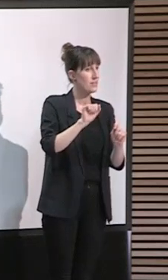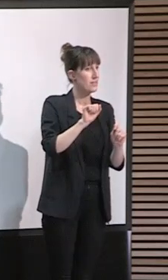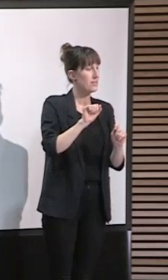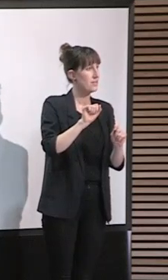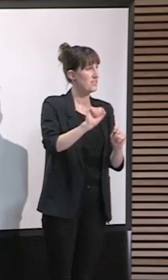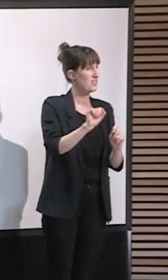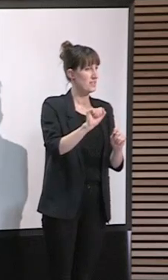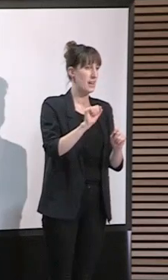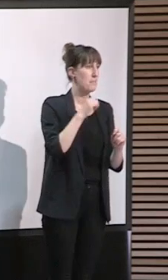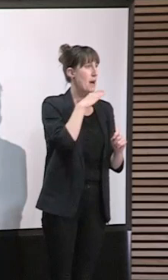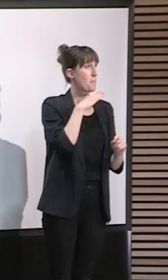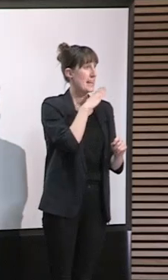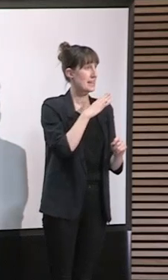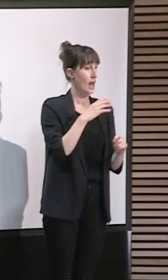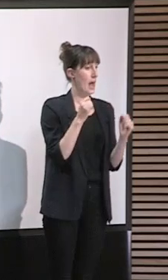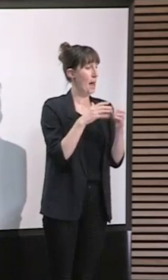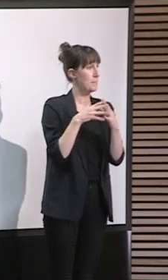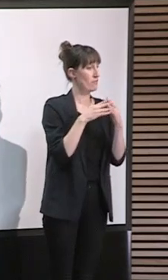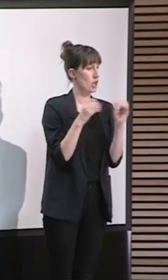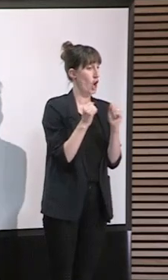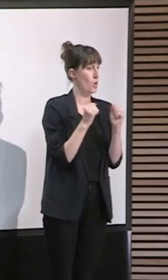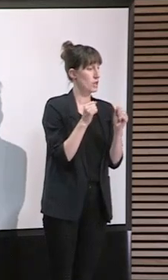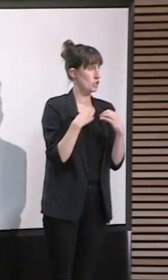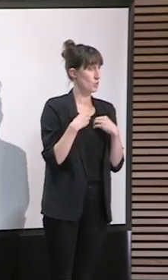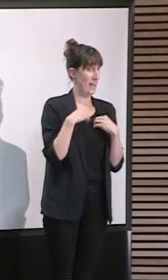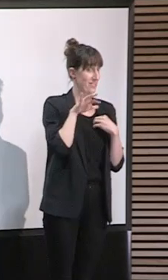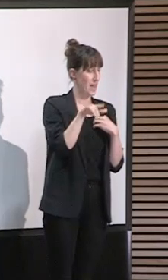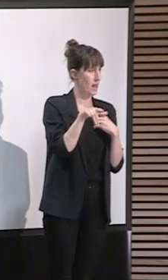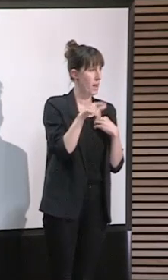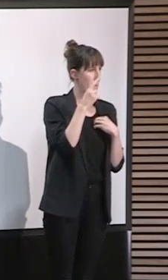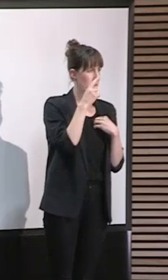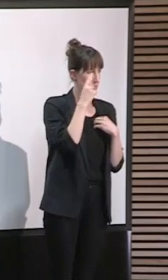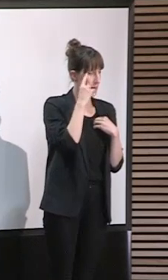lab there who is doing genome sequences of employees at an